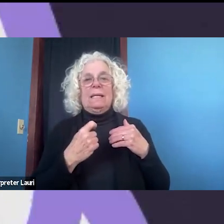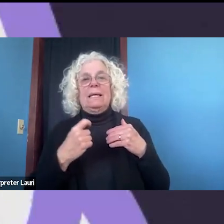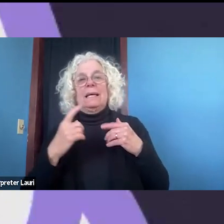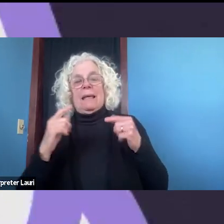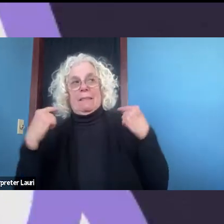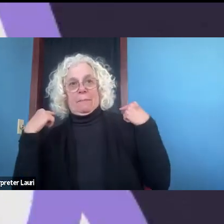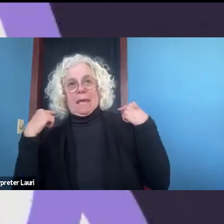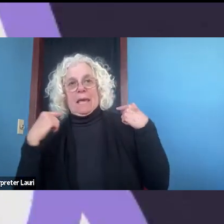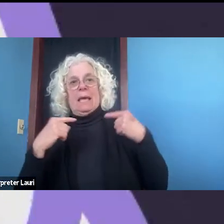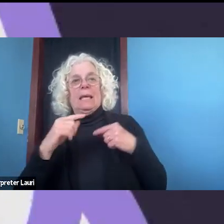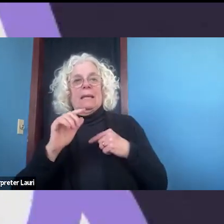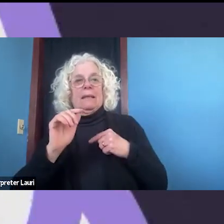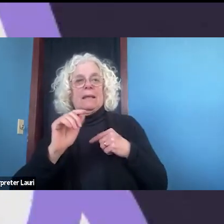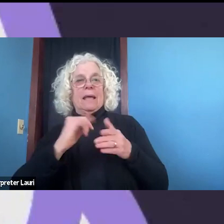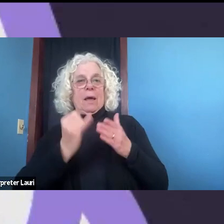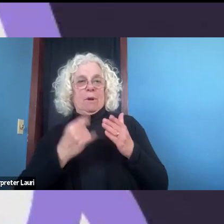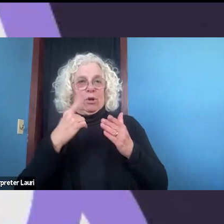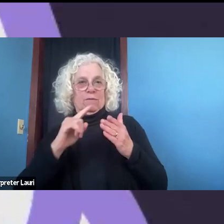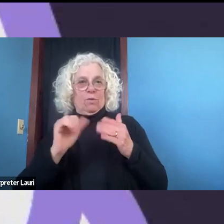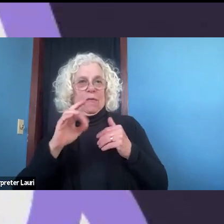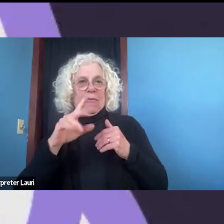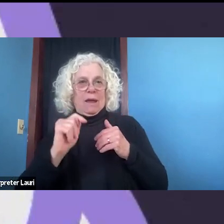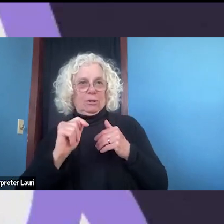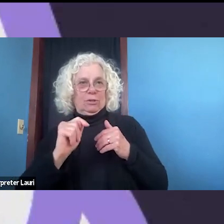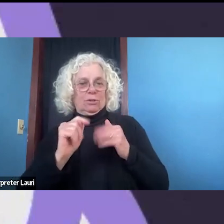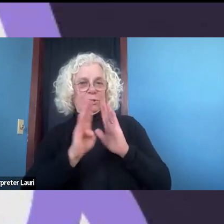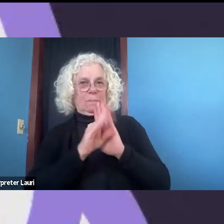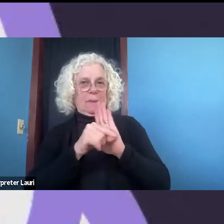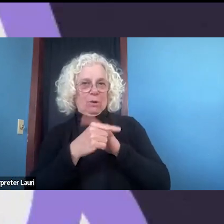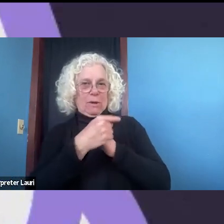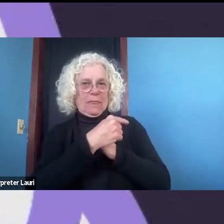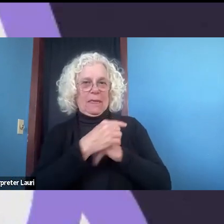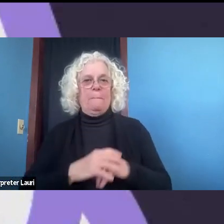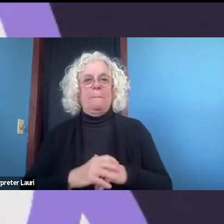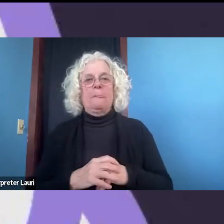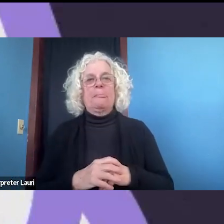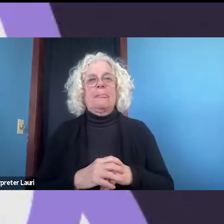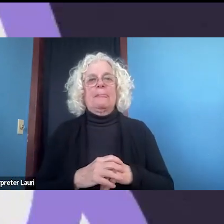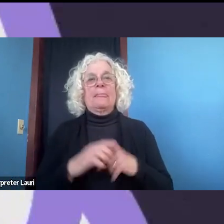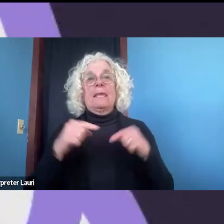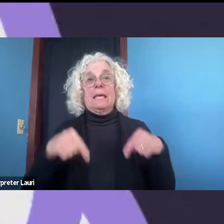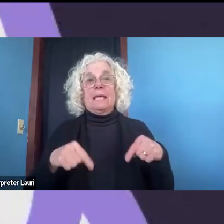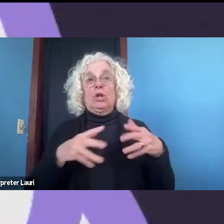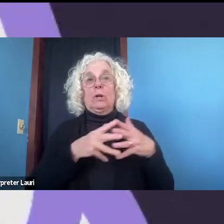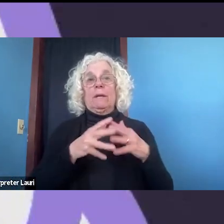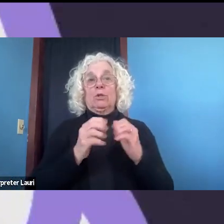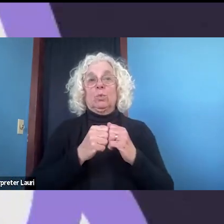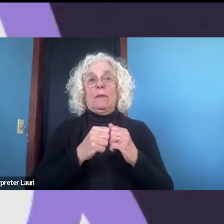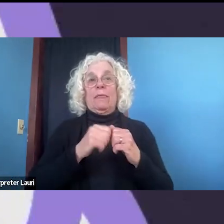in the corner, against a gray and purple backdrop. We at Americans for the Arts share visual self descriptions